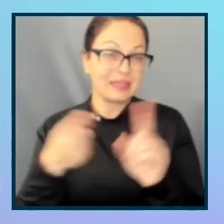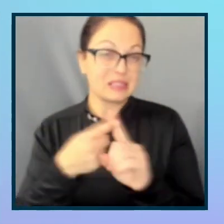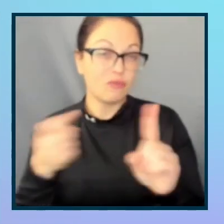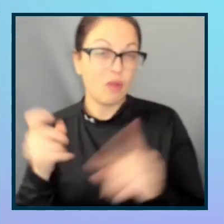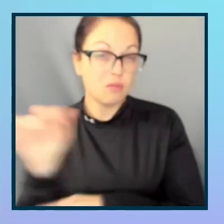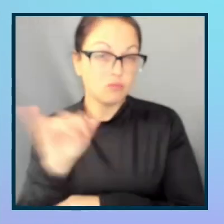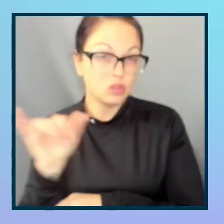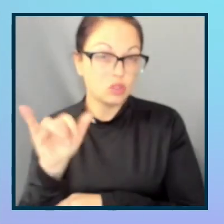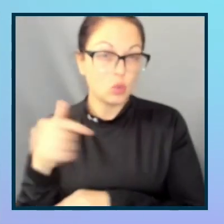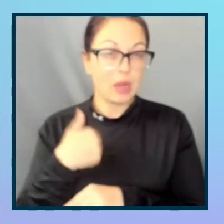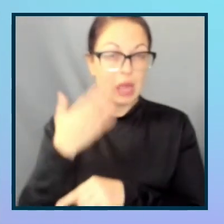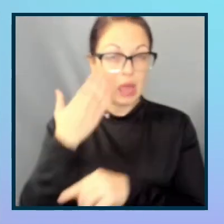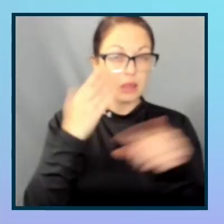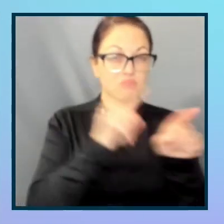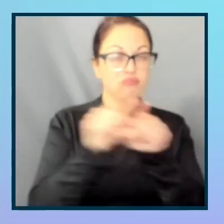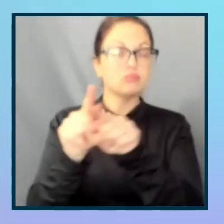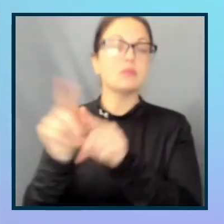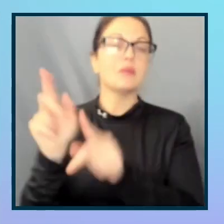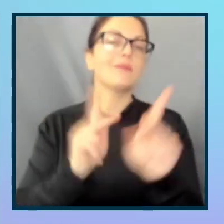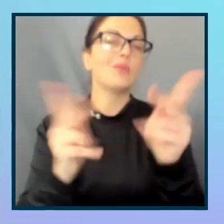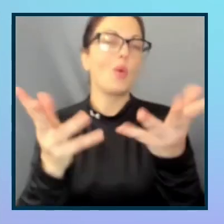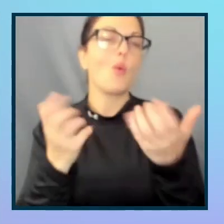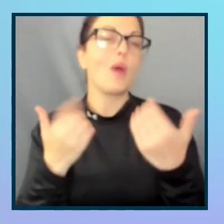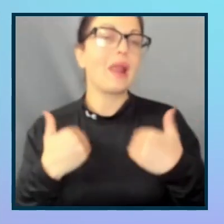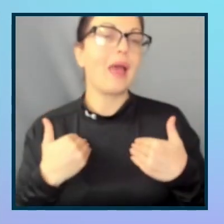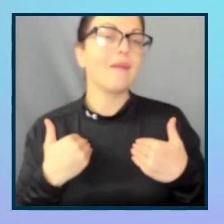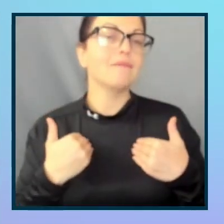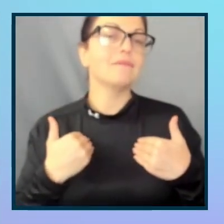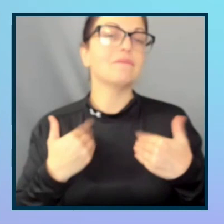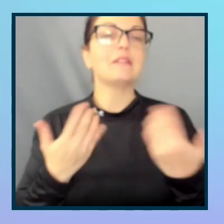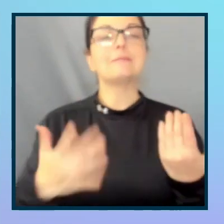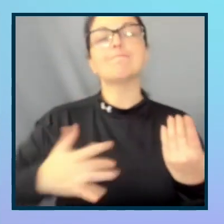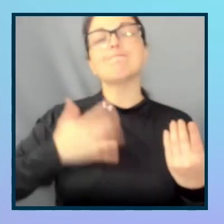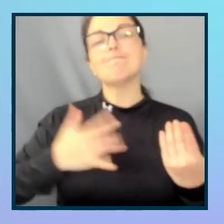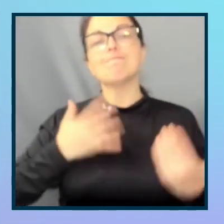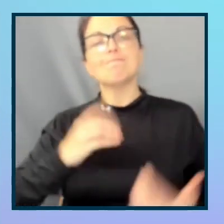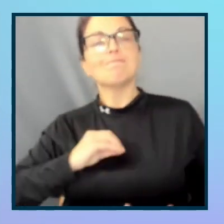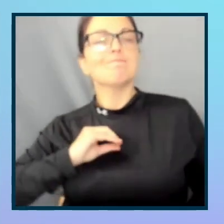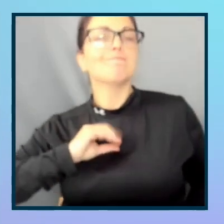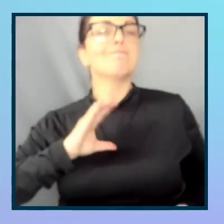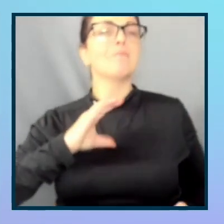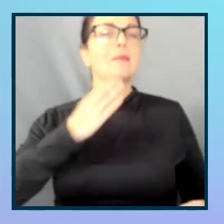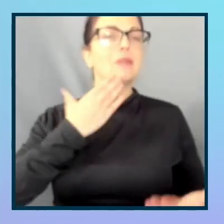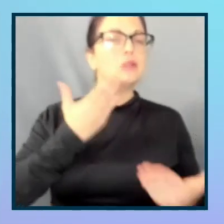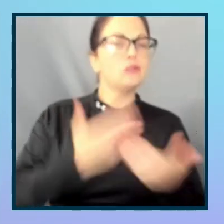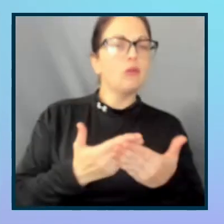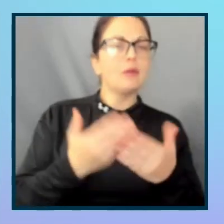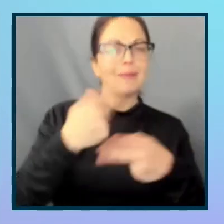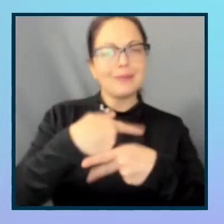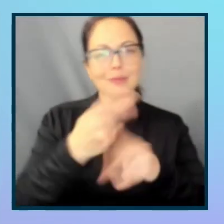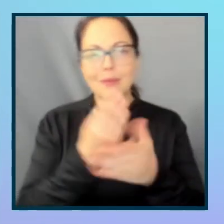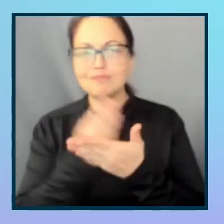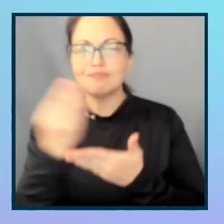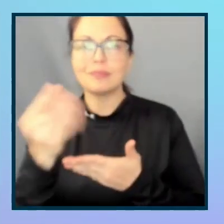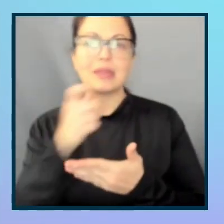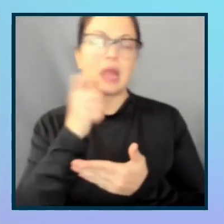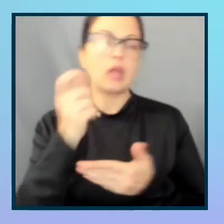And I think also people wanna have some level of feeling good about what they do, not just necessarily contributing to company profits.